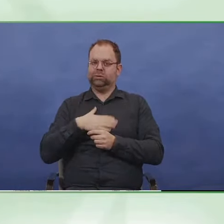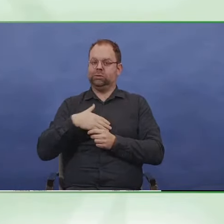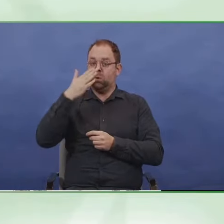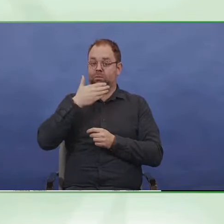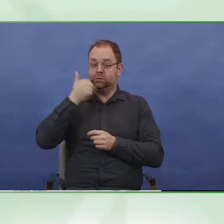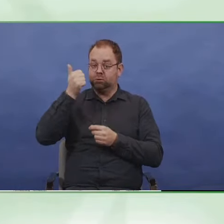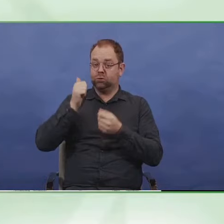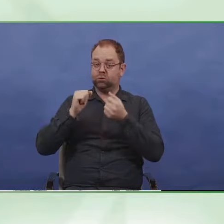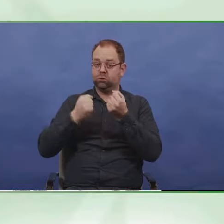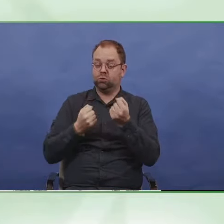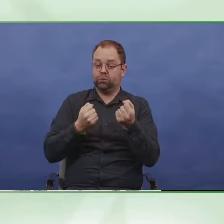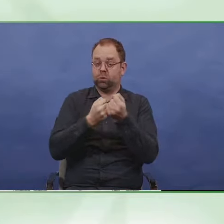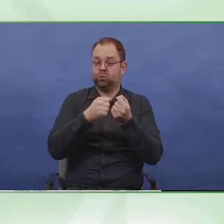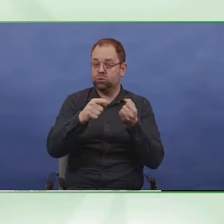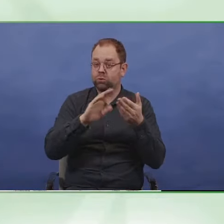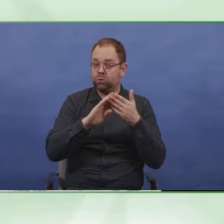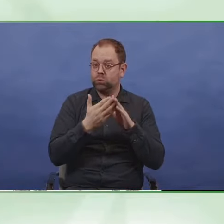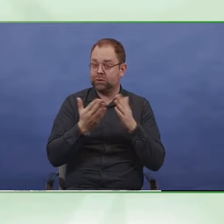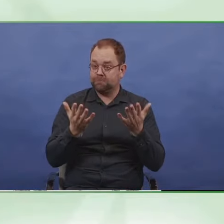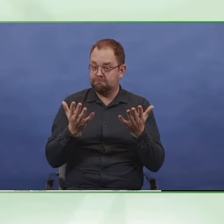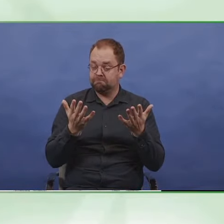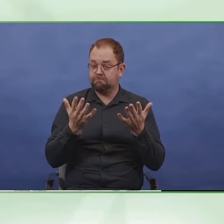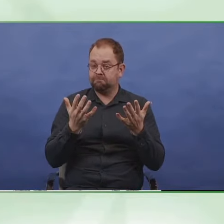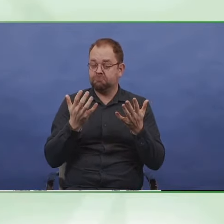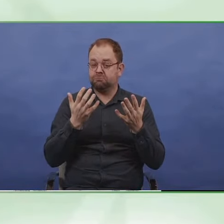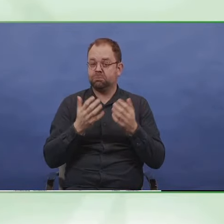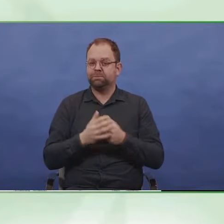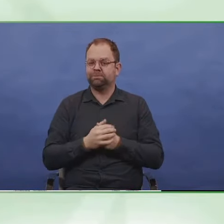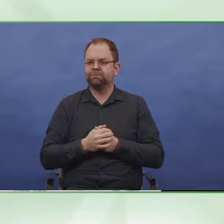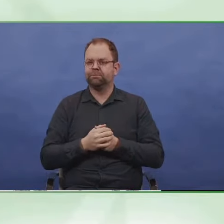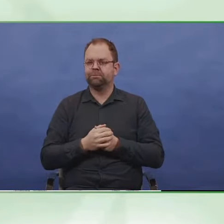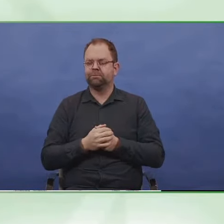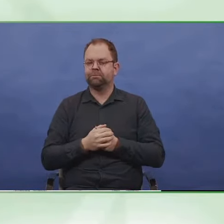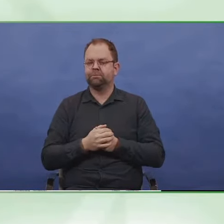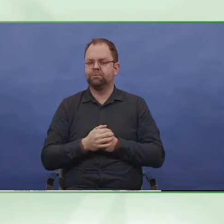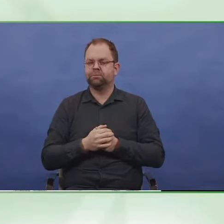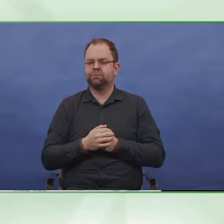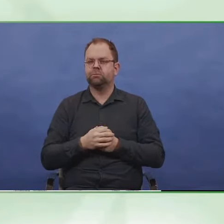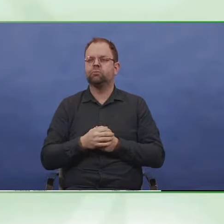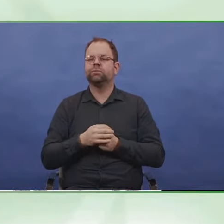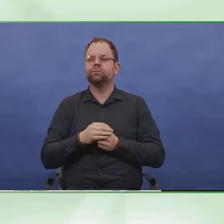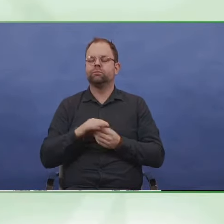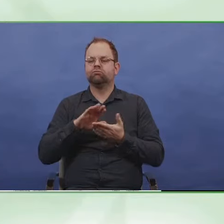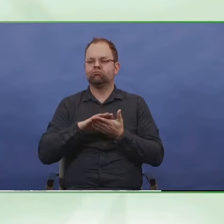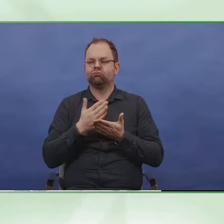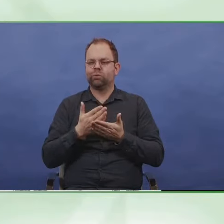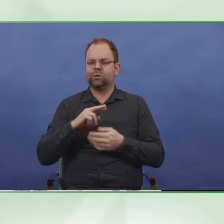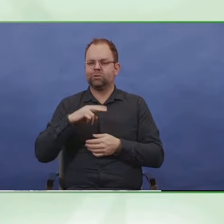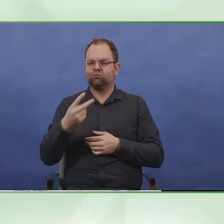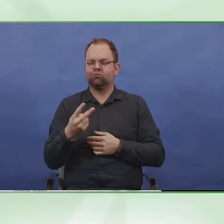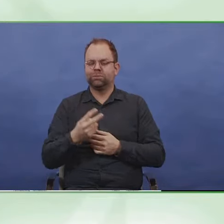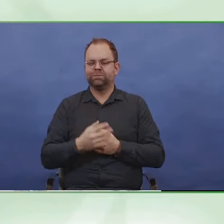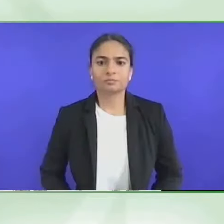they need access to the same start-up fund and not be turned away when they are presenting their plans.